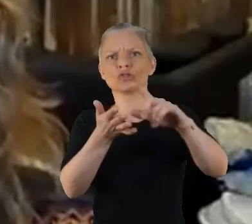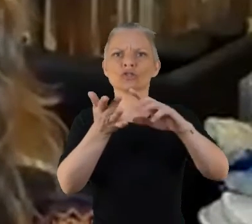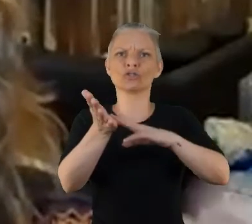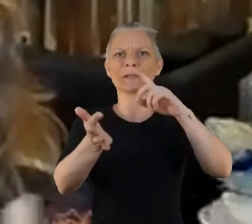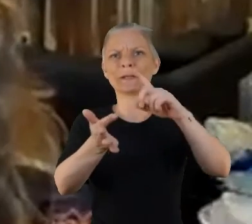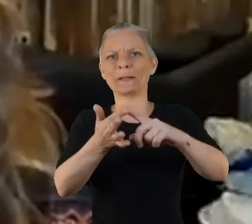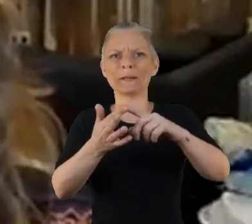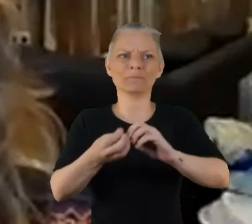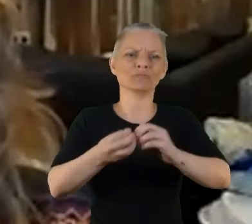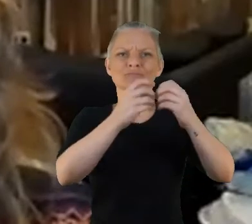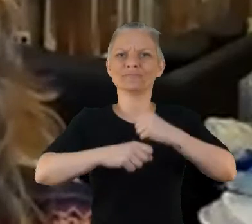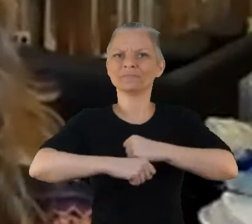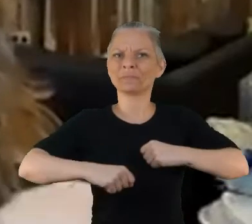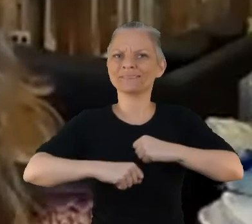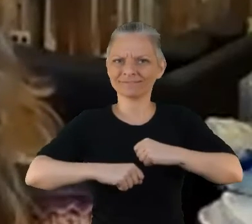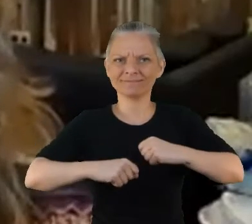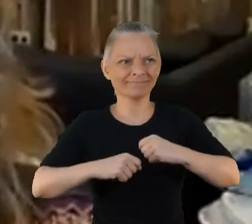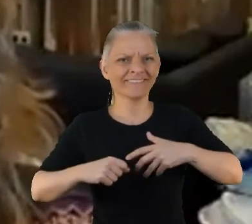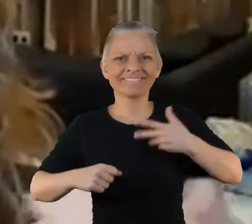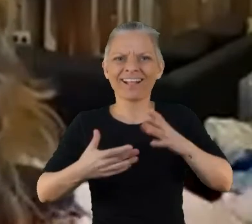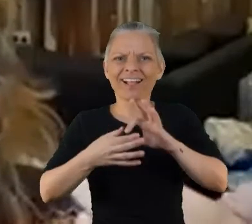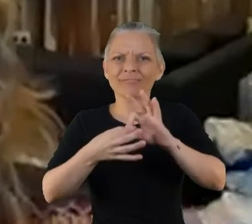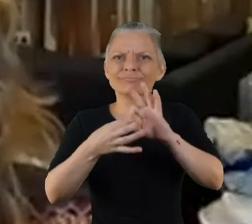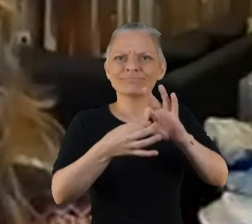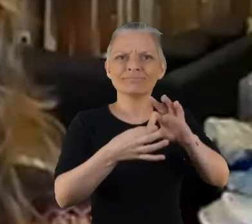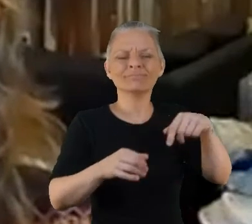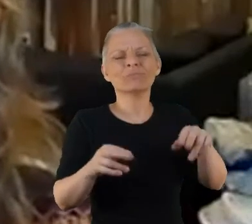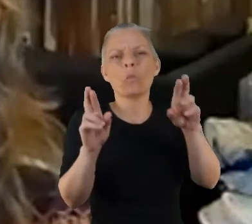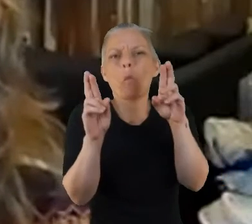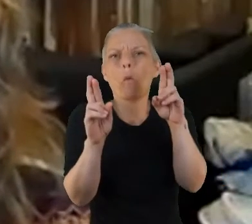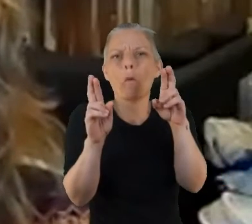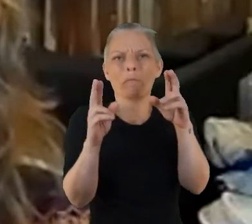it’s good for people in Moray, but also if we collaborate together on a resource,